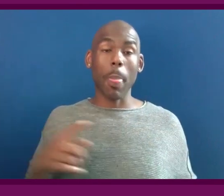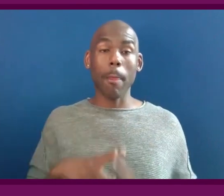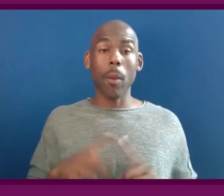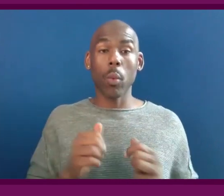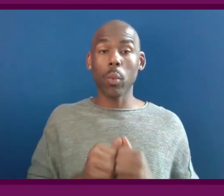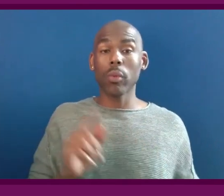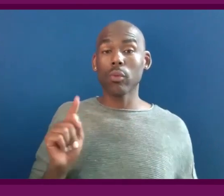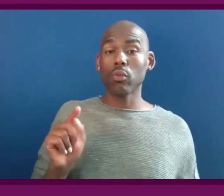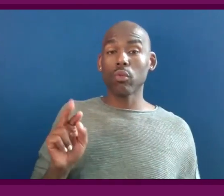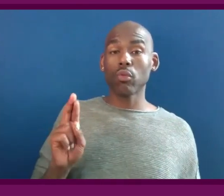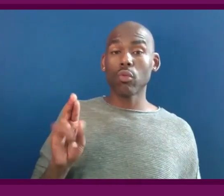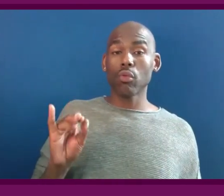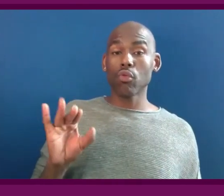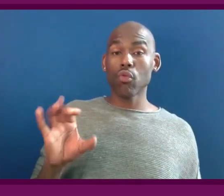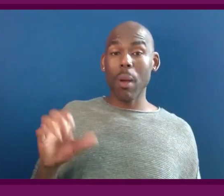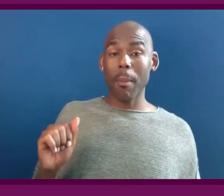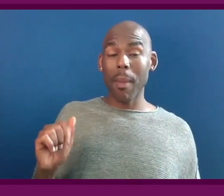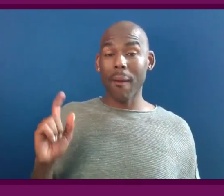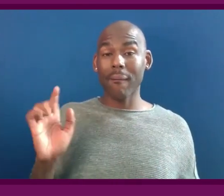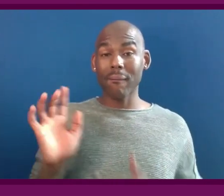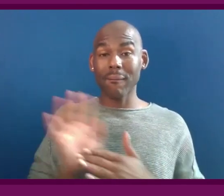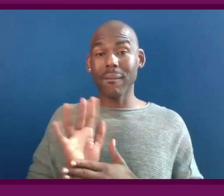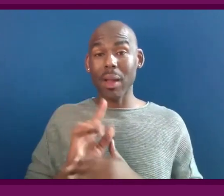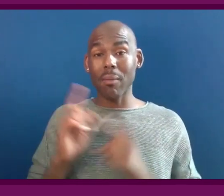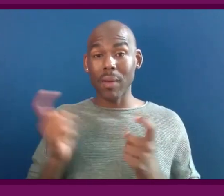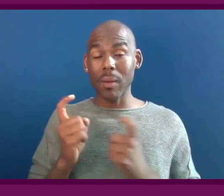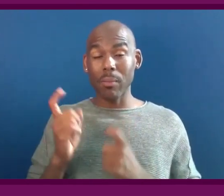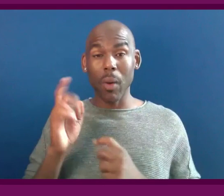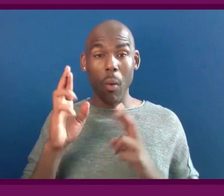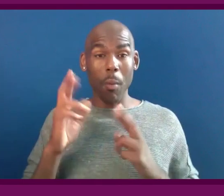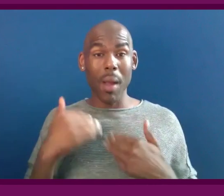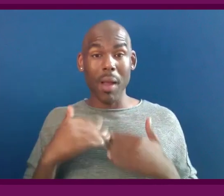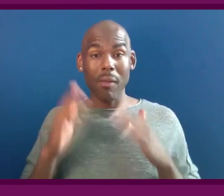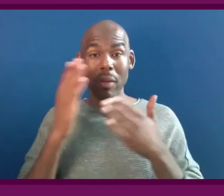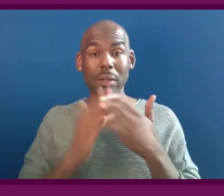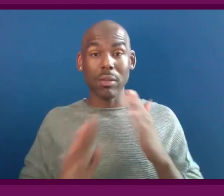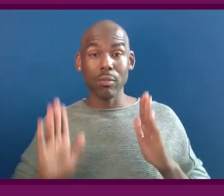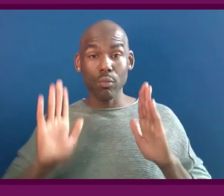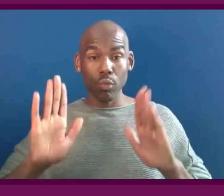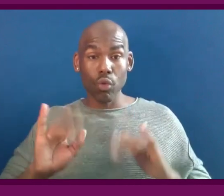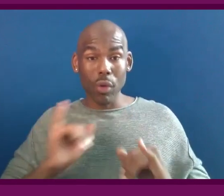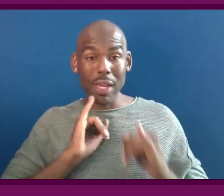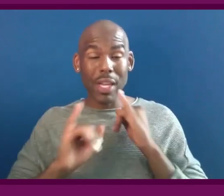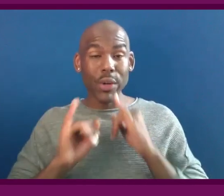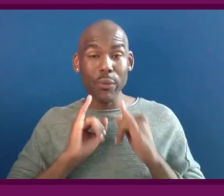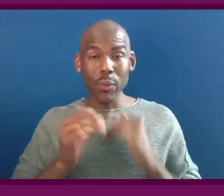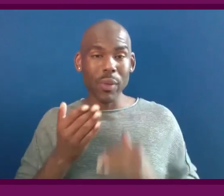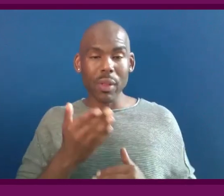But with the Tribeca Film Festival, we are hoping to have some really great new interviews to be posted to our YouTube channel, which is also at manyfacesofms.org.